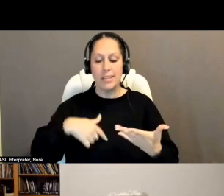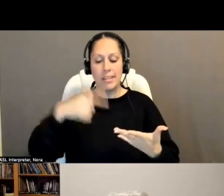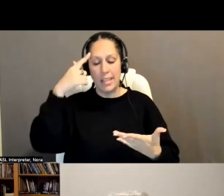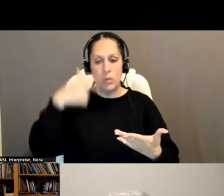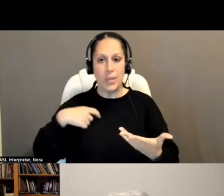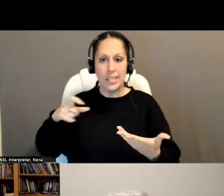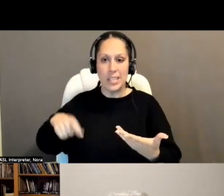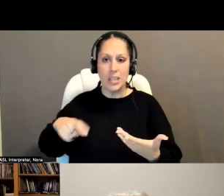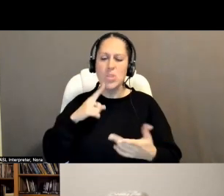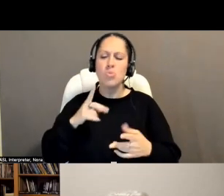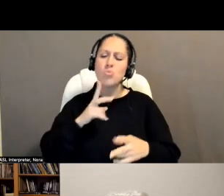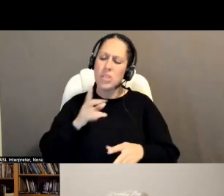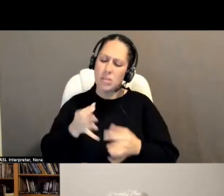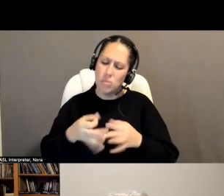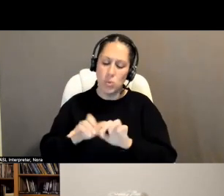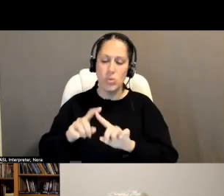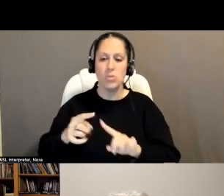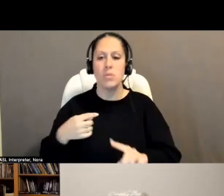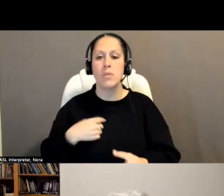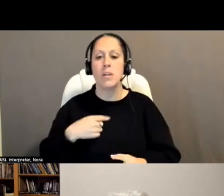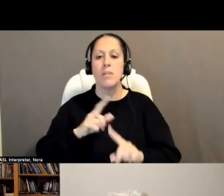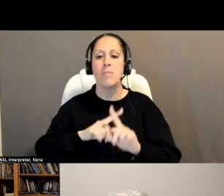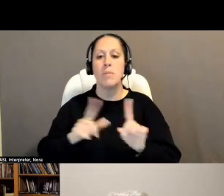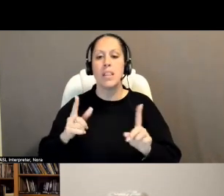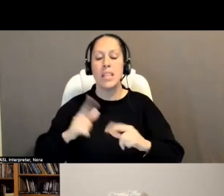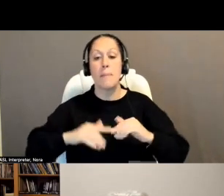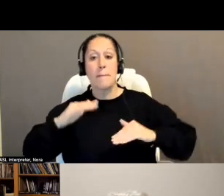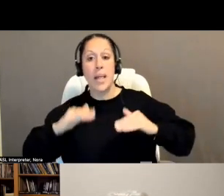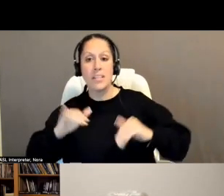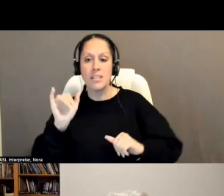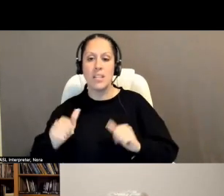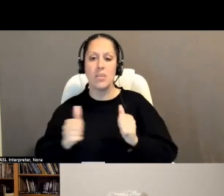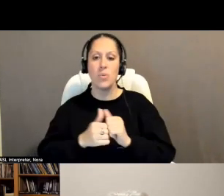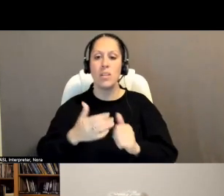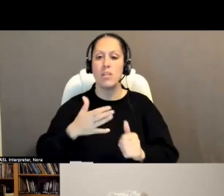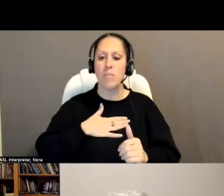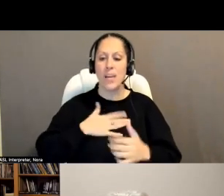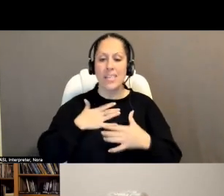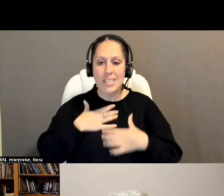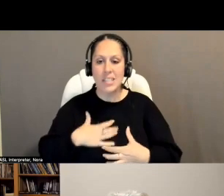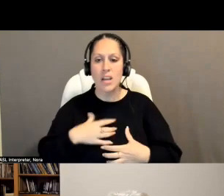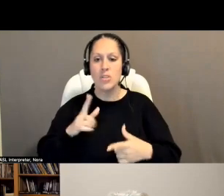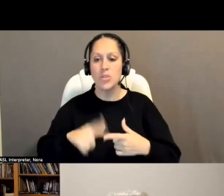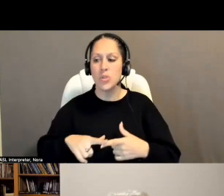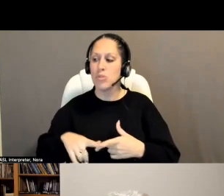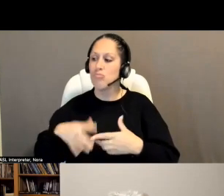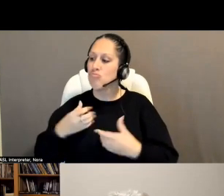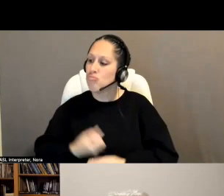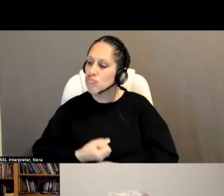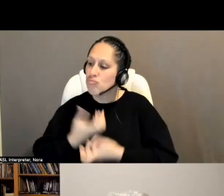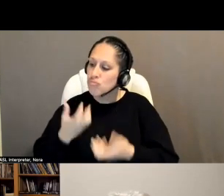important to me. Um, and then balancing that with my desire to tell my own stories through my art.